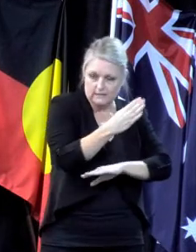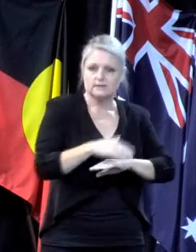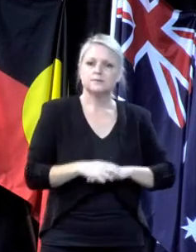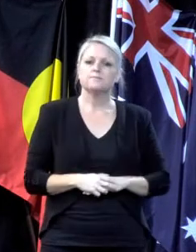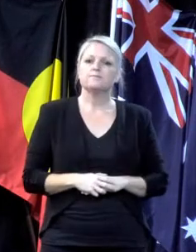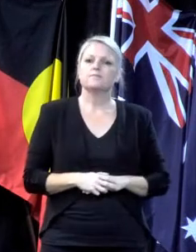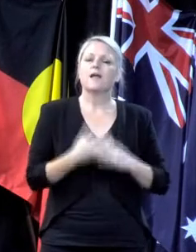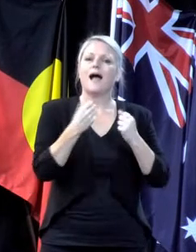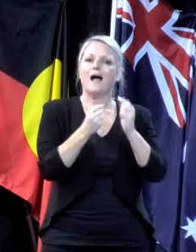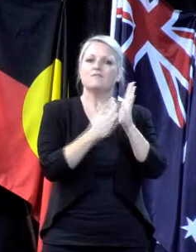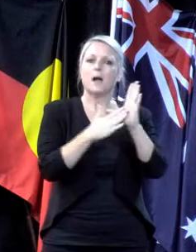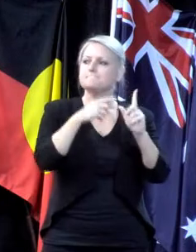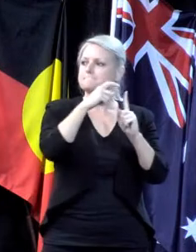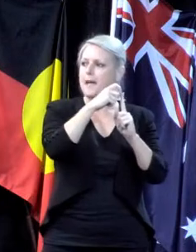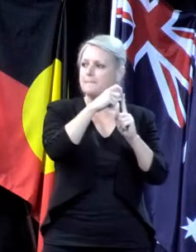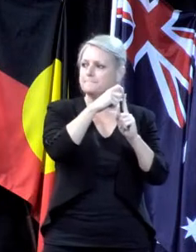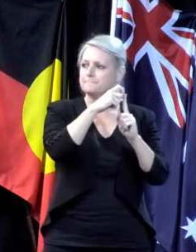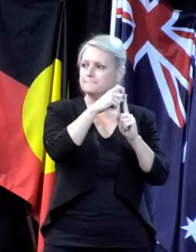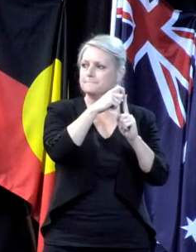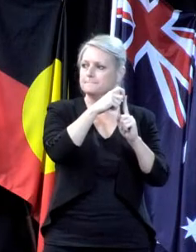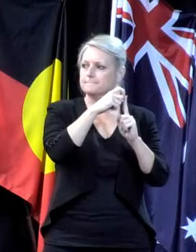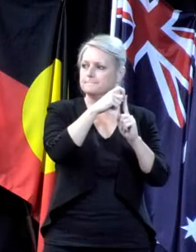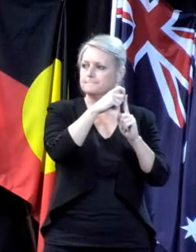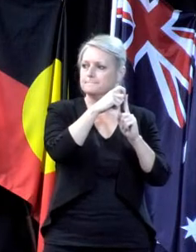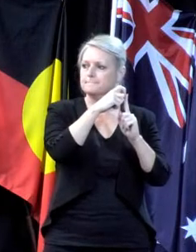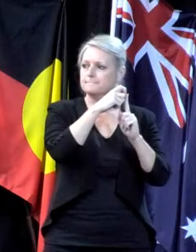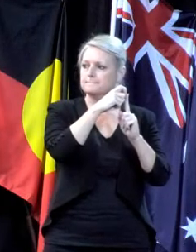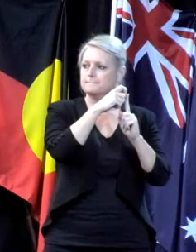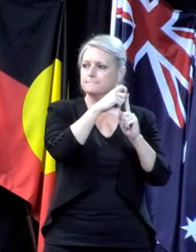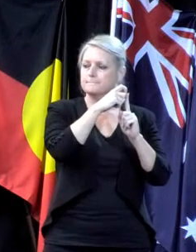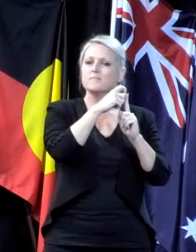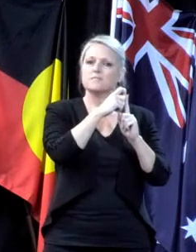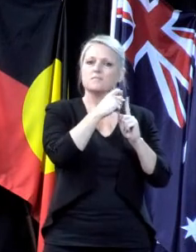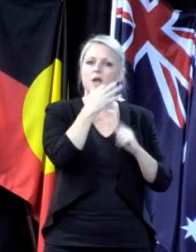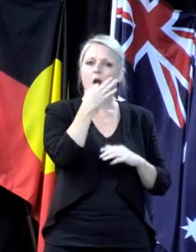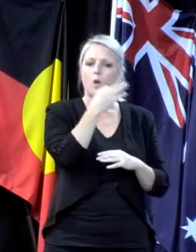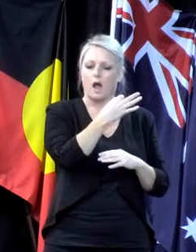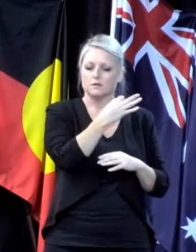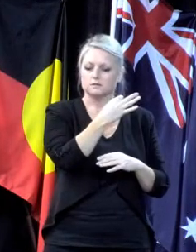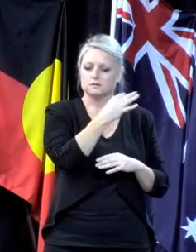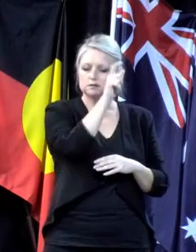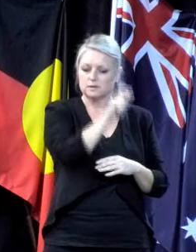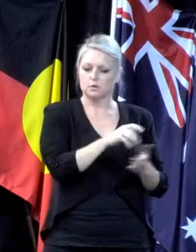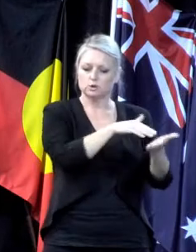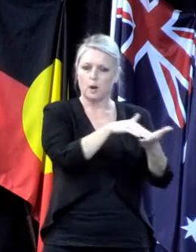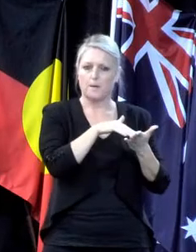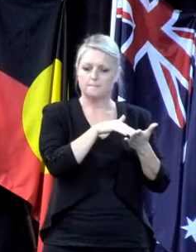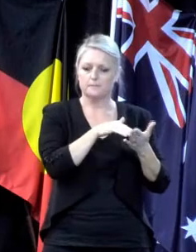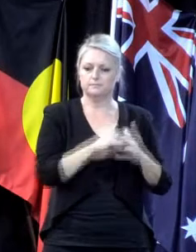Now, I'll just get one of my instructors to just take - it's on the screen.